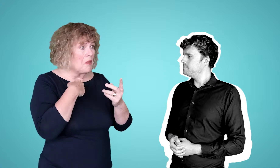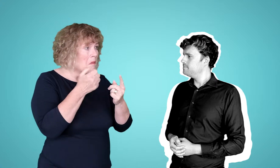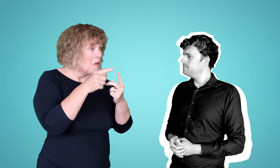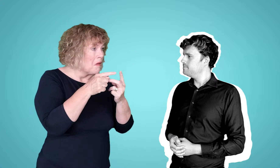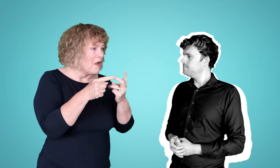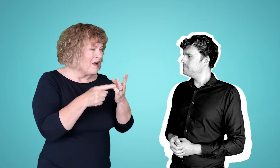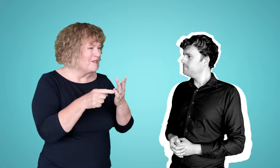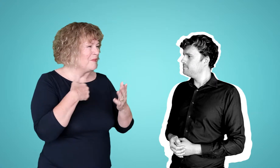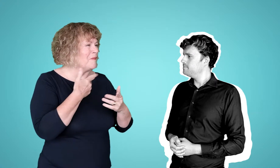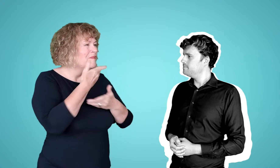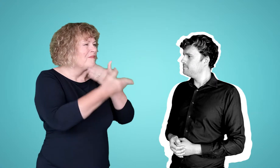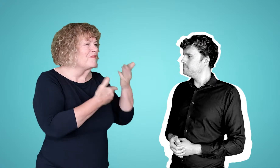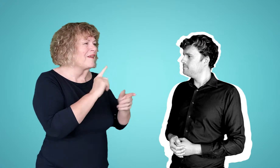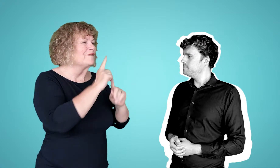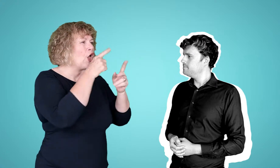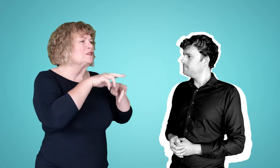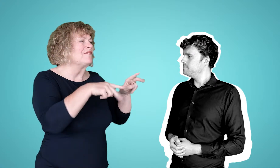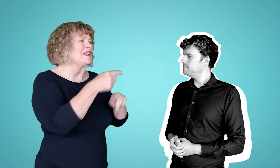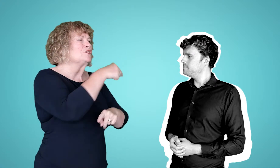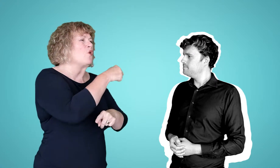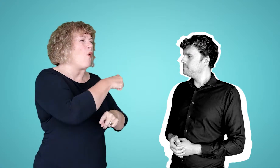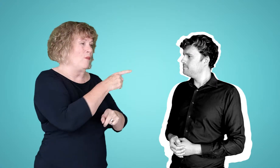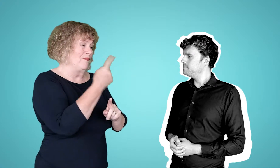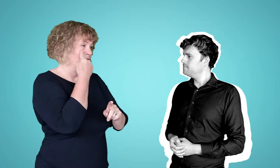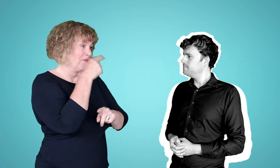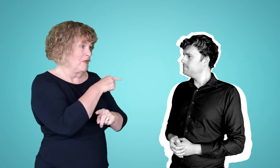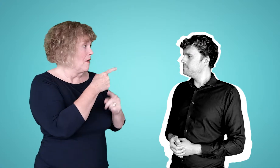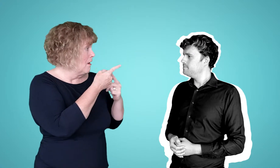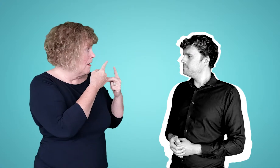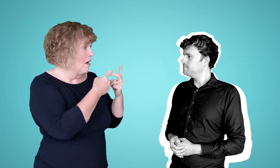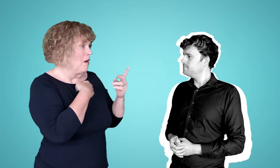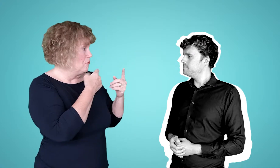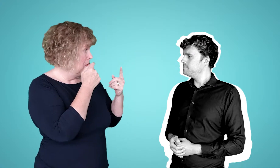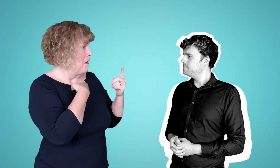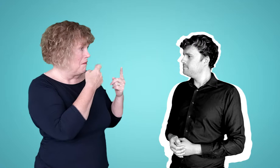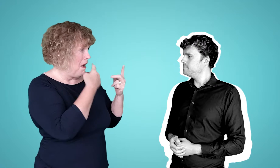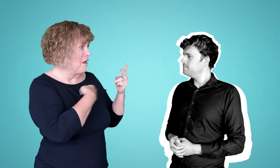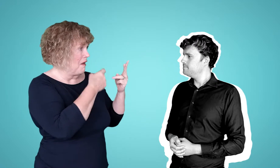criteria mentioned in our first video must be met.